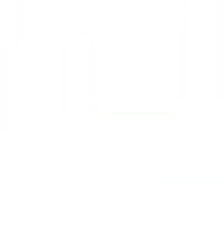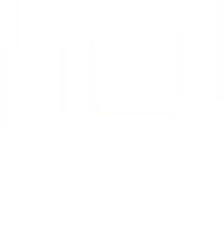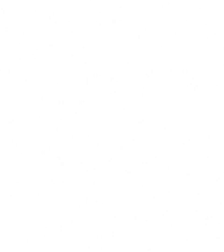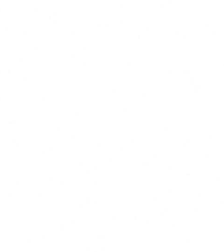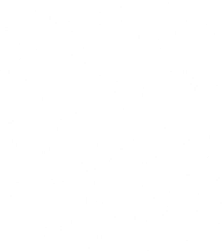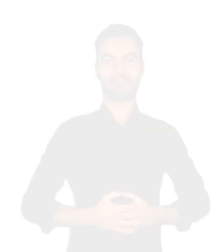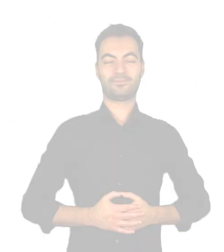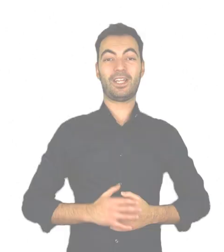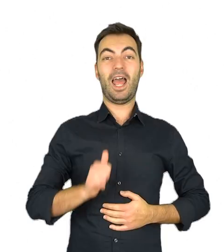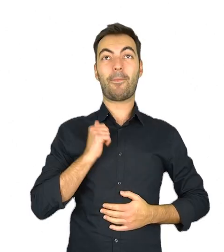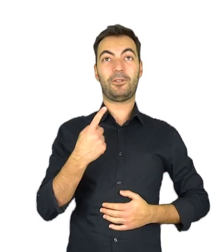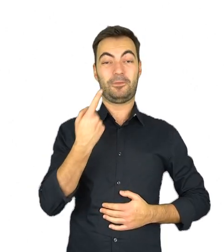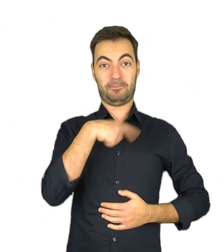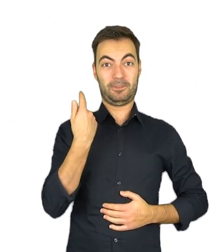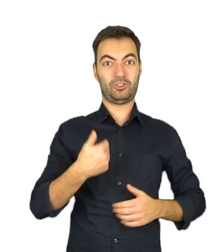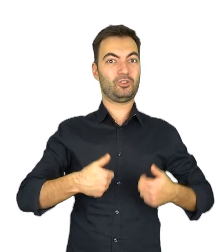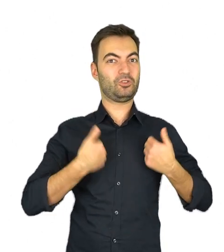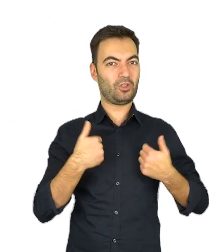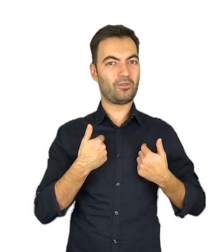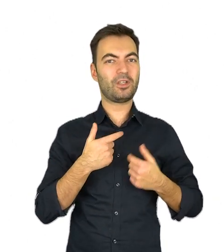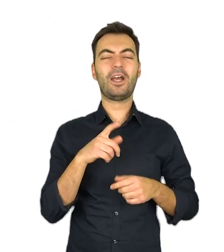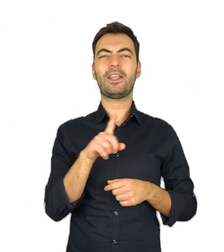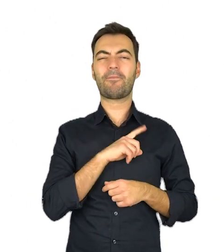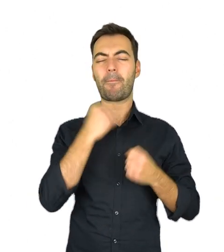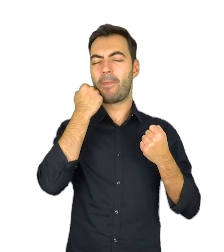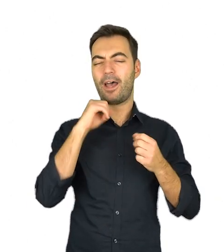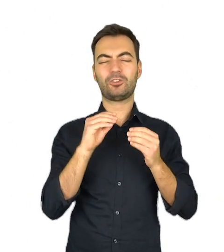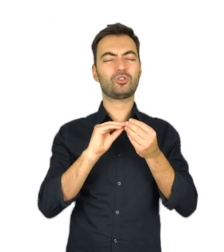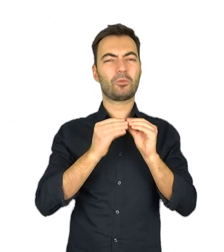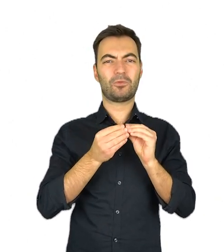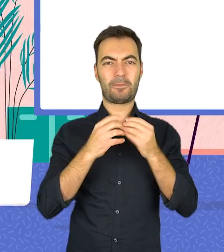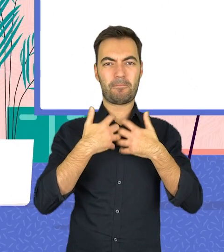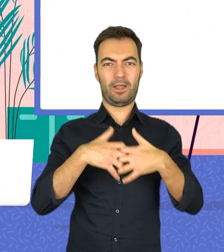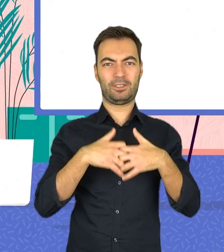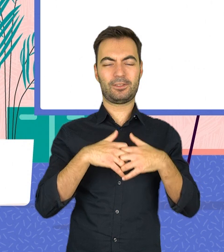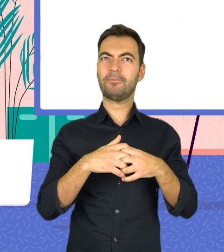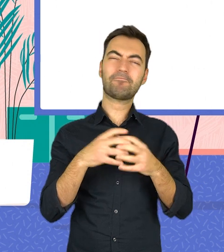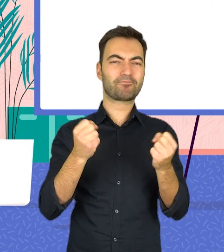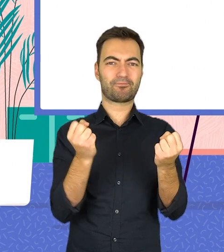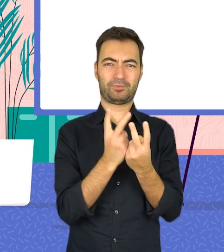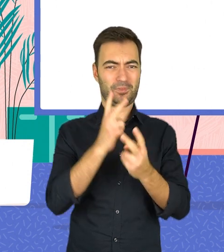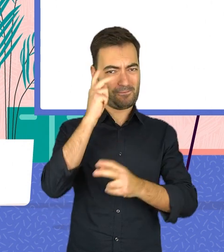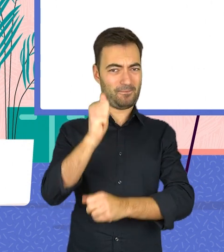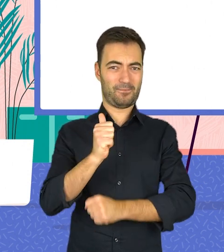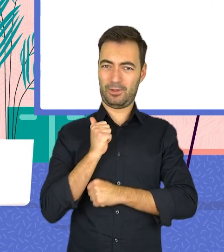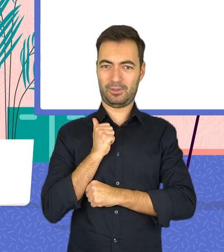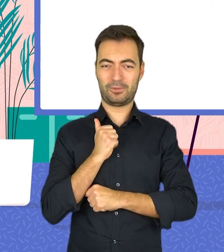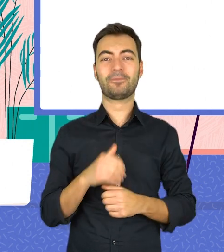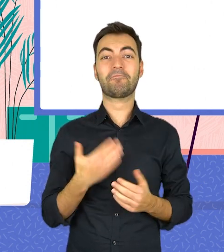A very complicated machine takes care of our health . It is like an army. In fact, our body